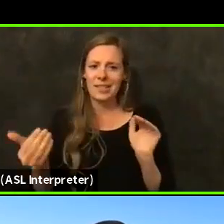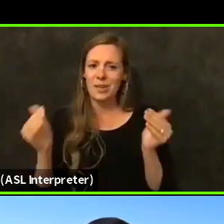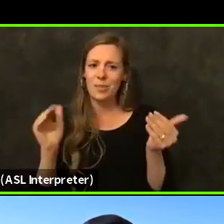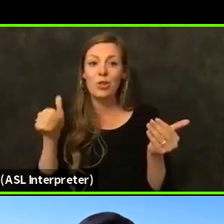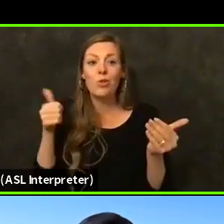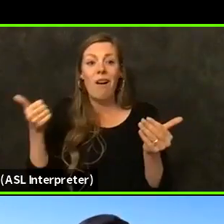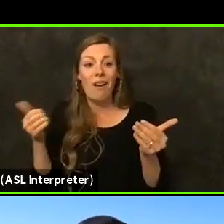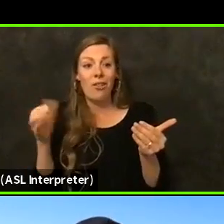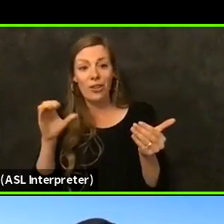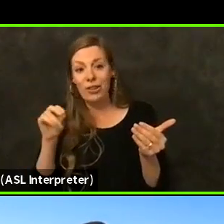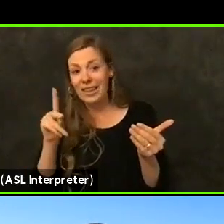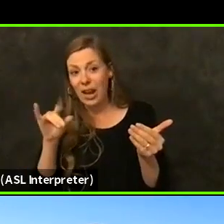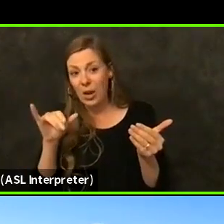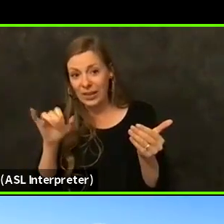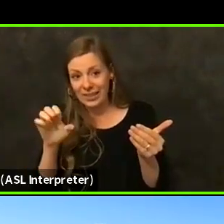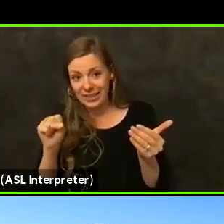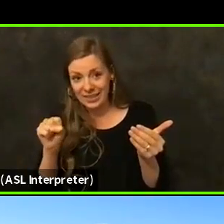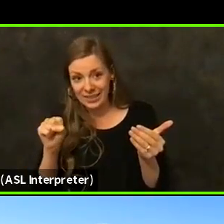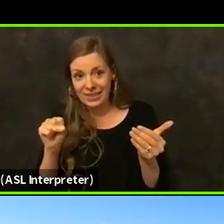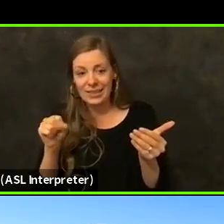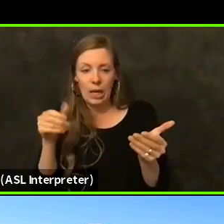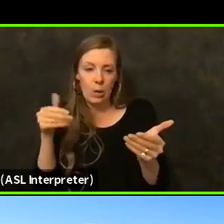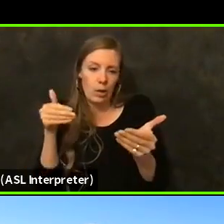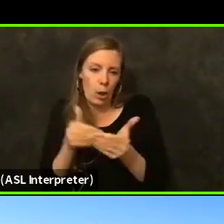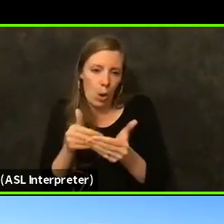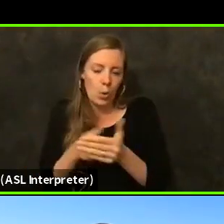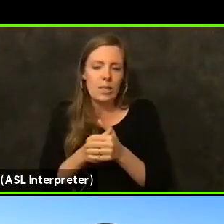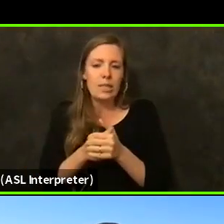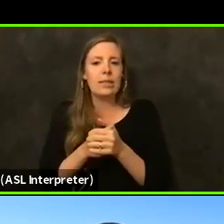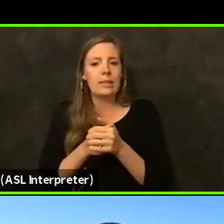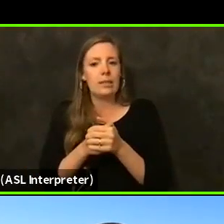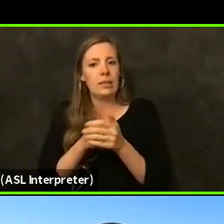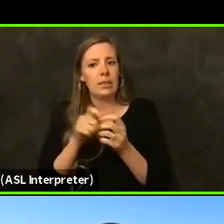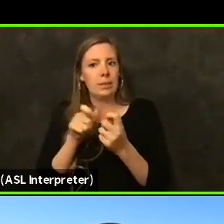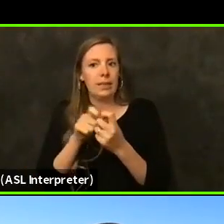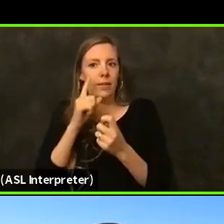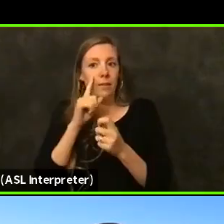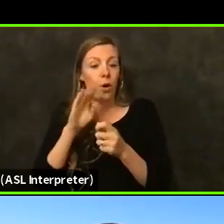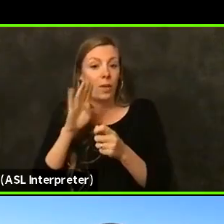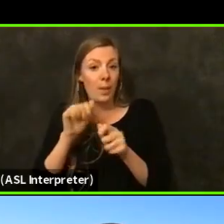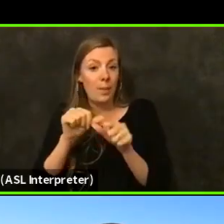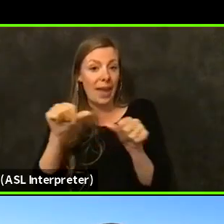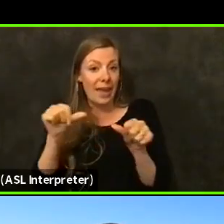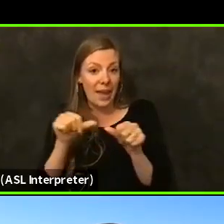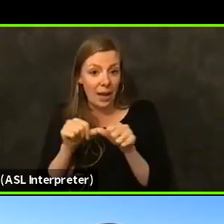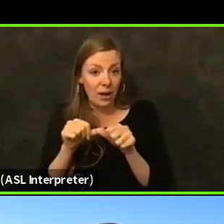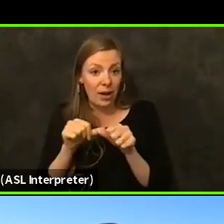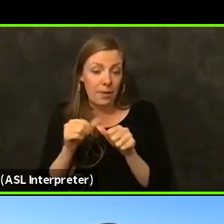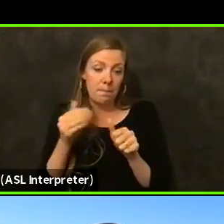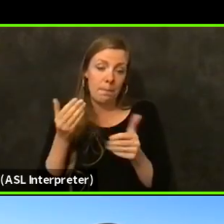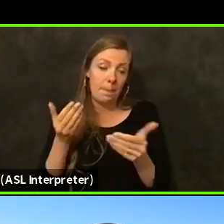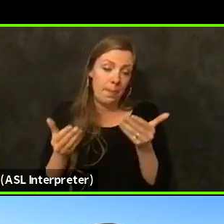we're we're bordering or close to, certainly in the Bay Area. And as you may or may not have heard,